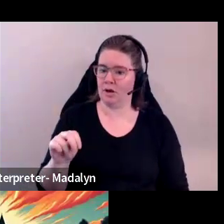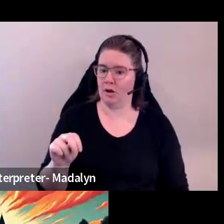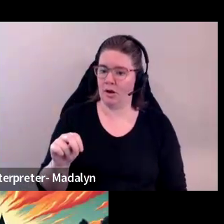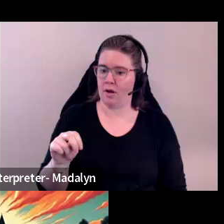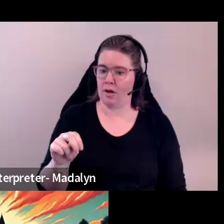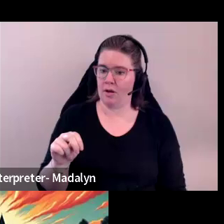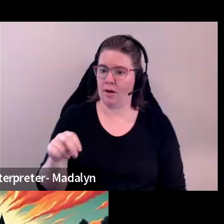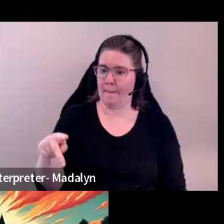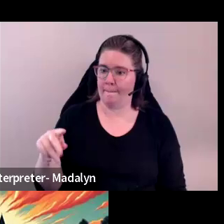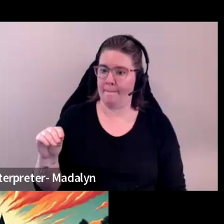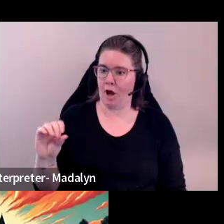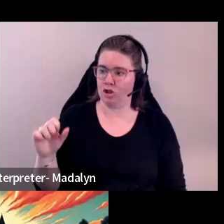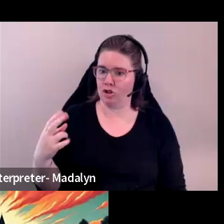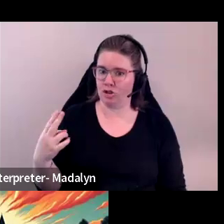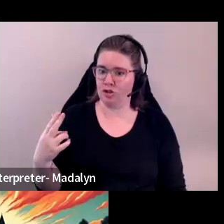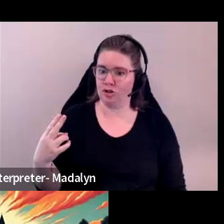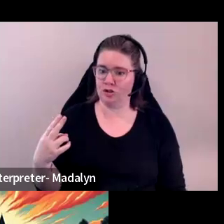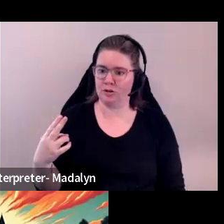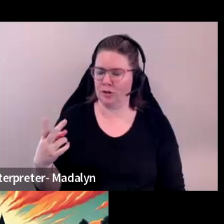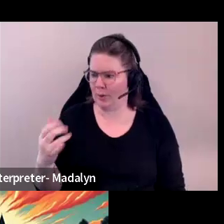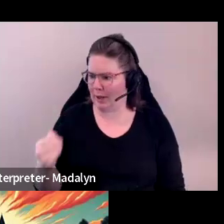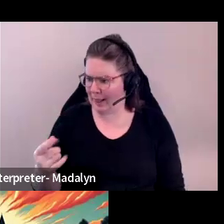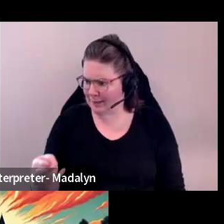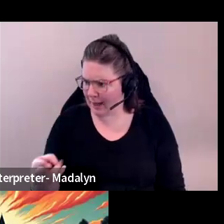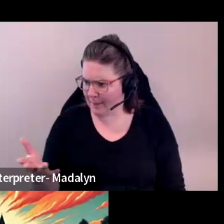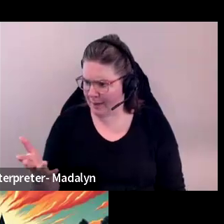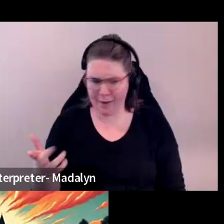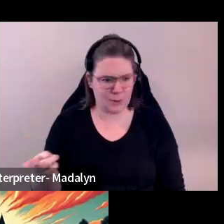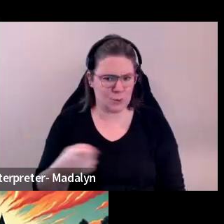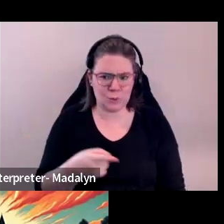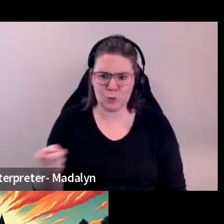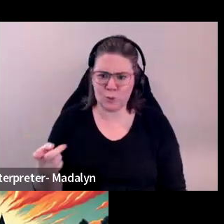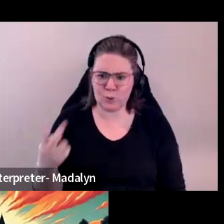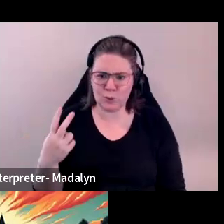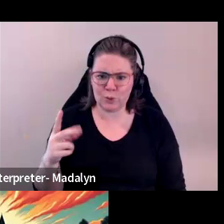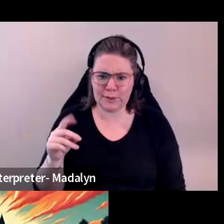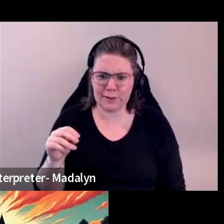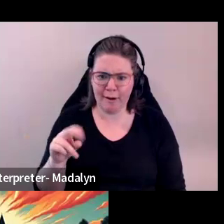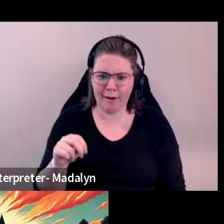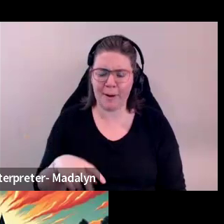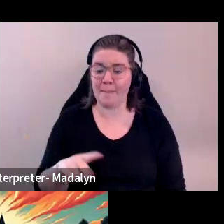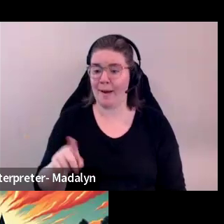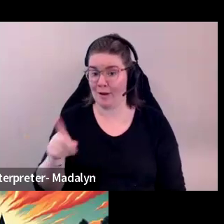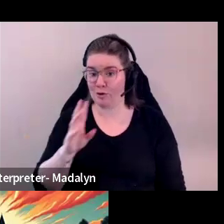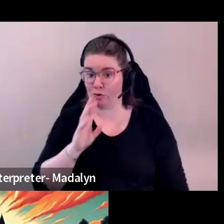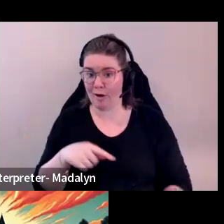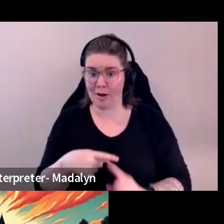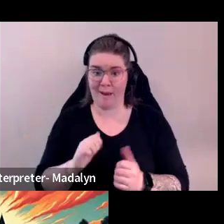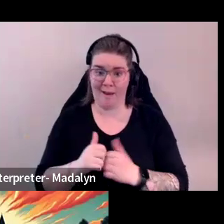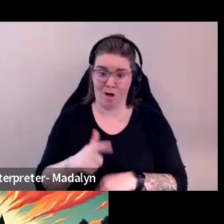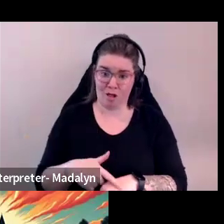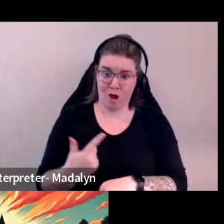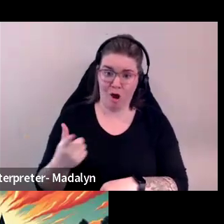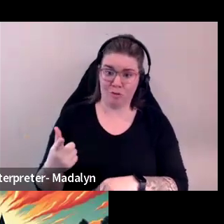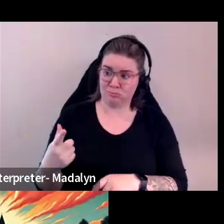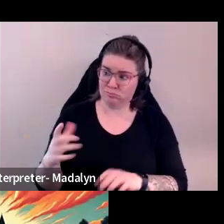Brooke Wilson (she/her): posh, I'm like, wait, what's your last name? Cause I got to? He was talking about? You know how long he's been doing advocacy and